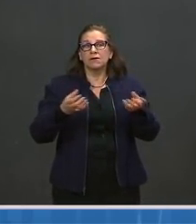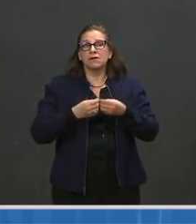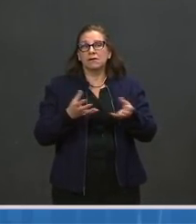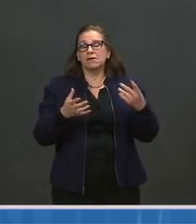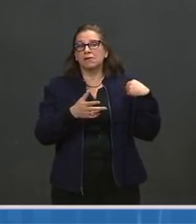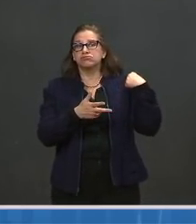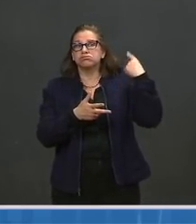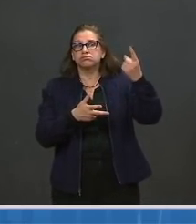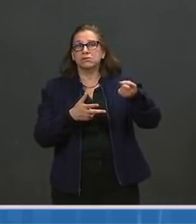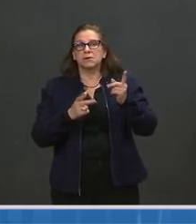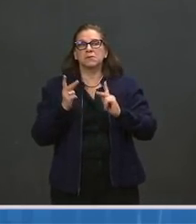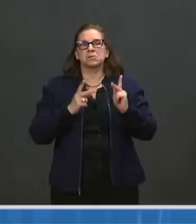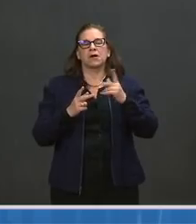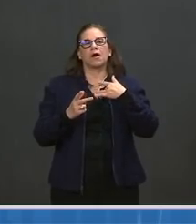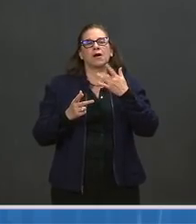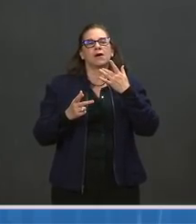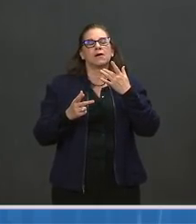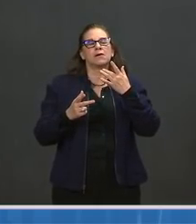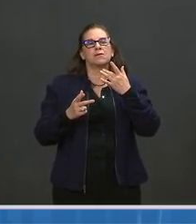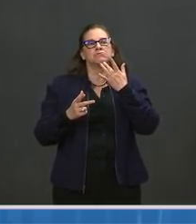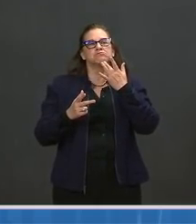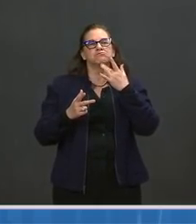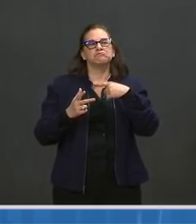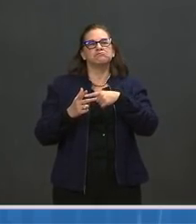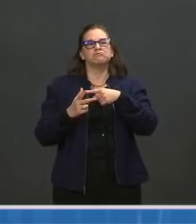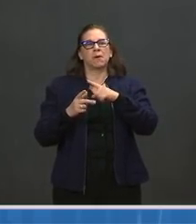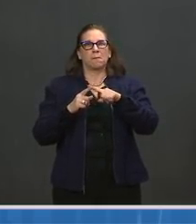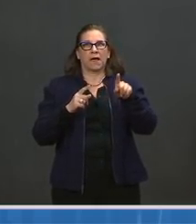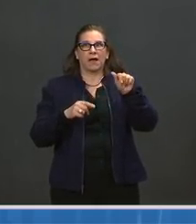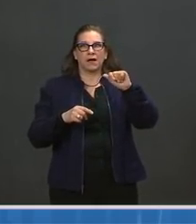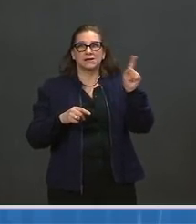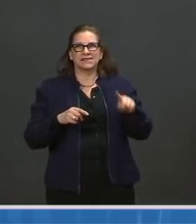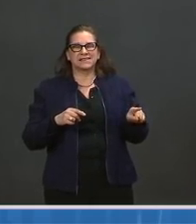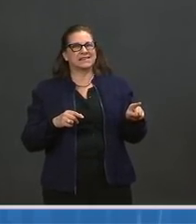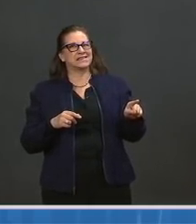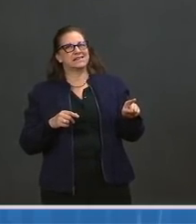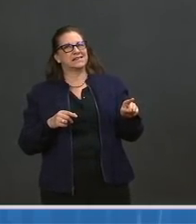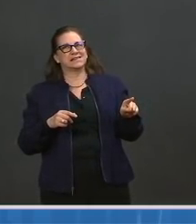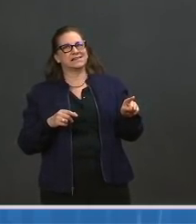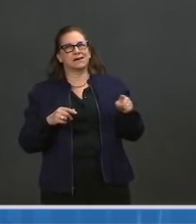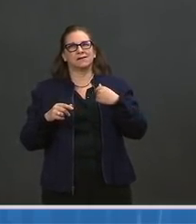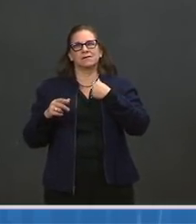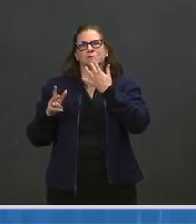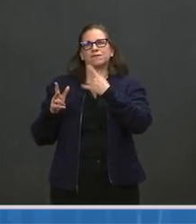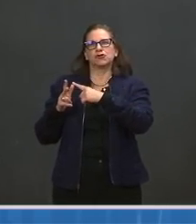what's your guidance for people who have been vaccinated when it comes to going on vacation? Because the TSA just reported